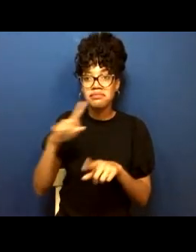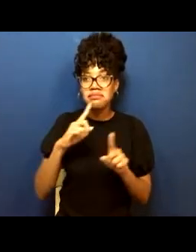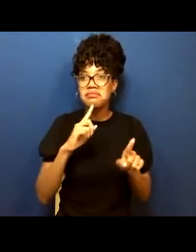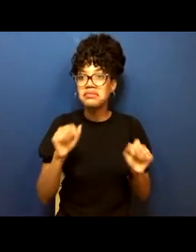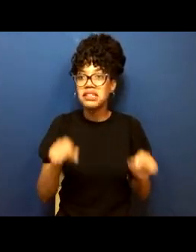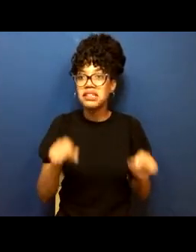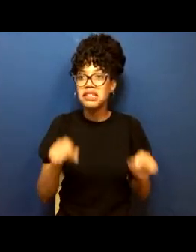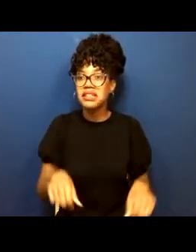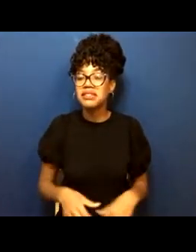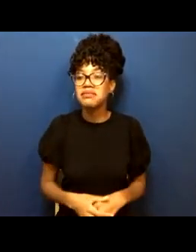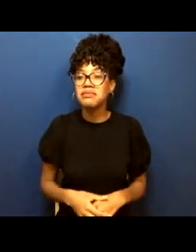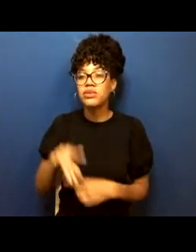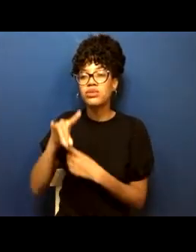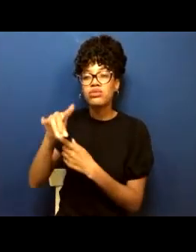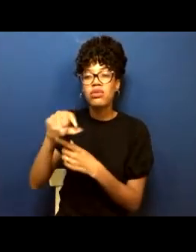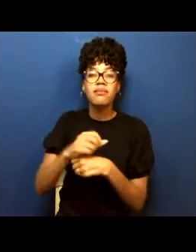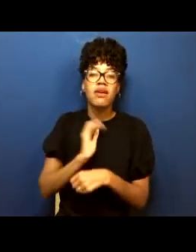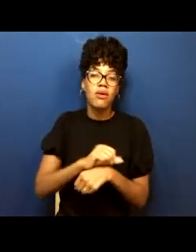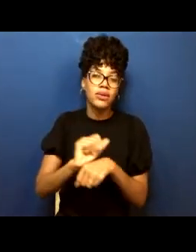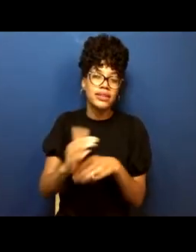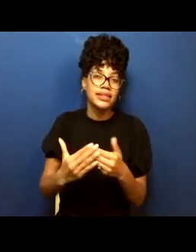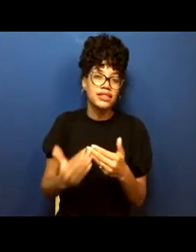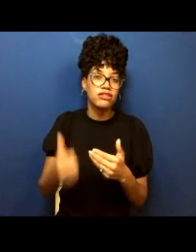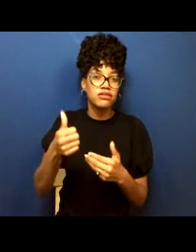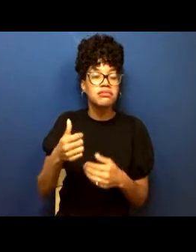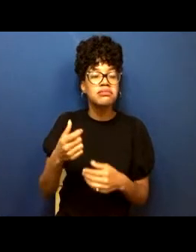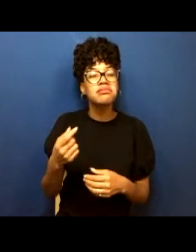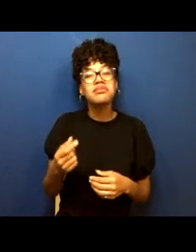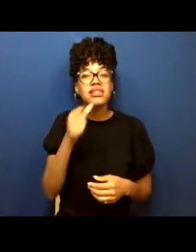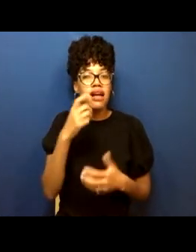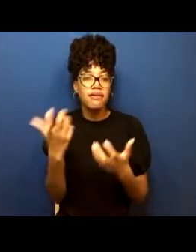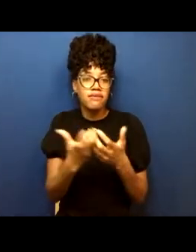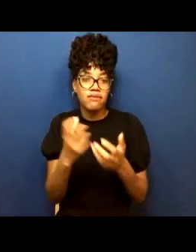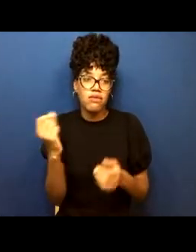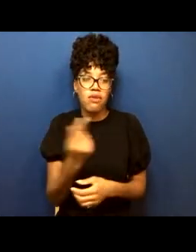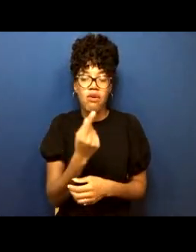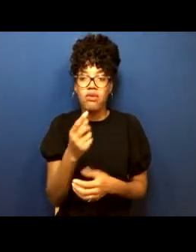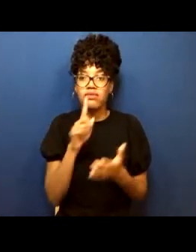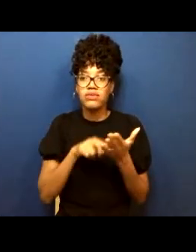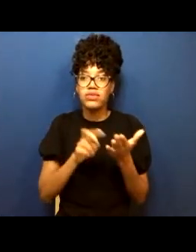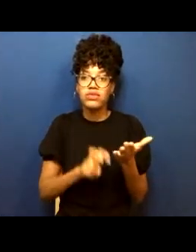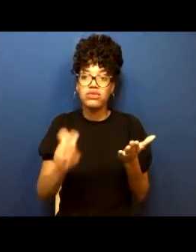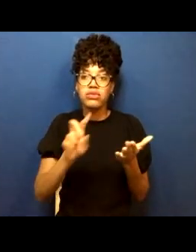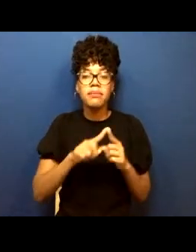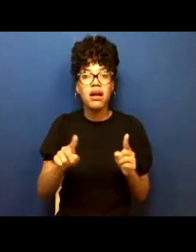And while they're not suited for every research trip, they're a great tool to have in our toolbox. Next slide.